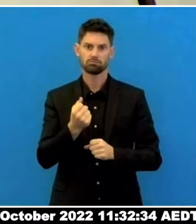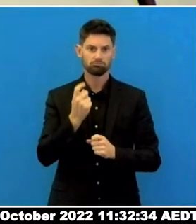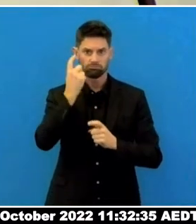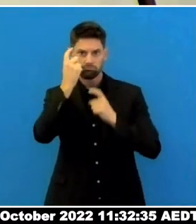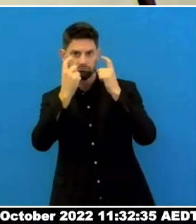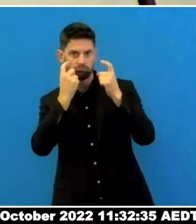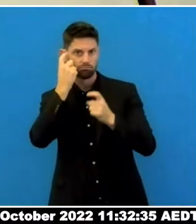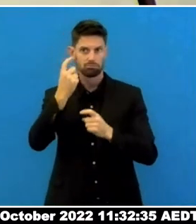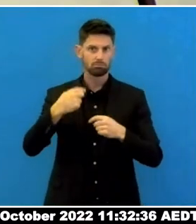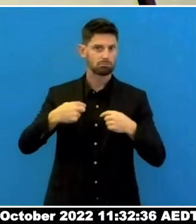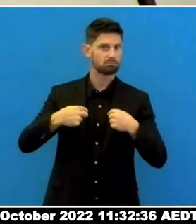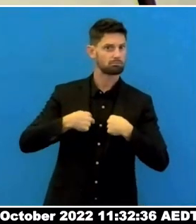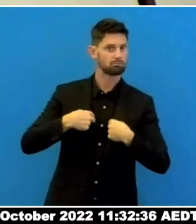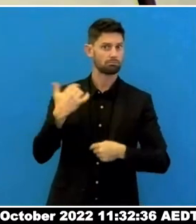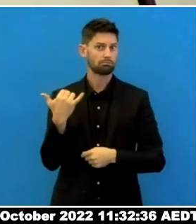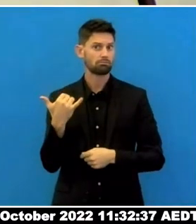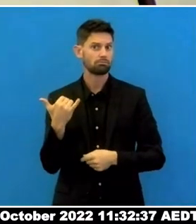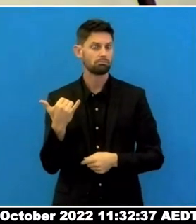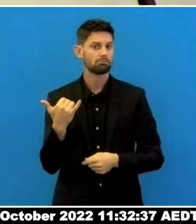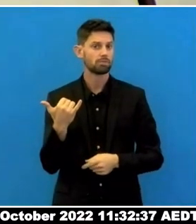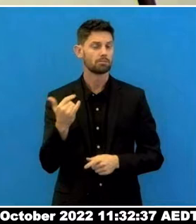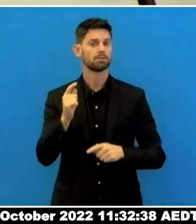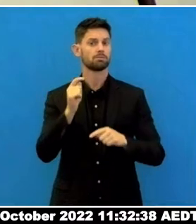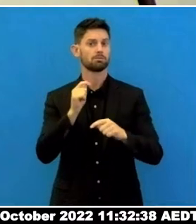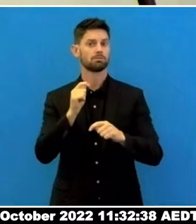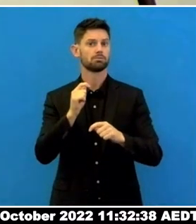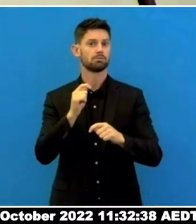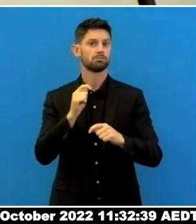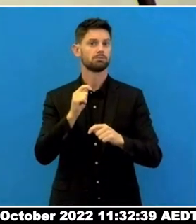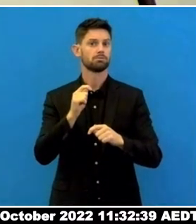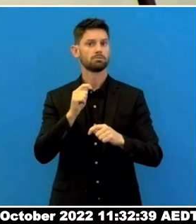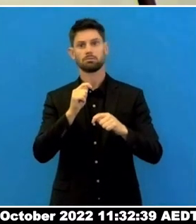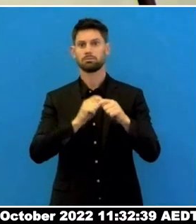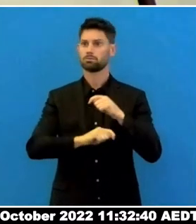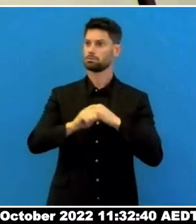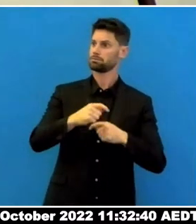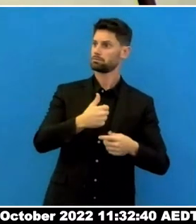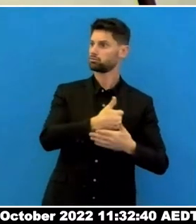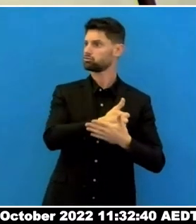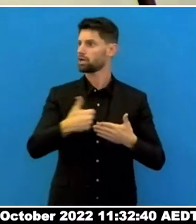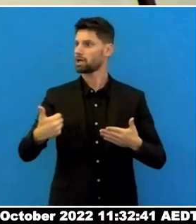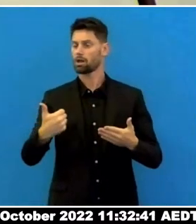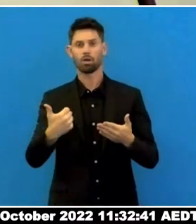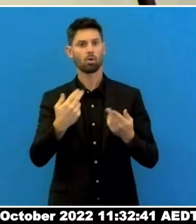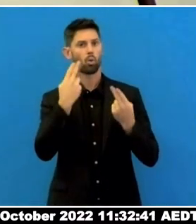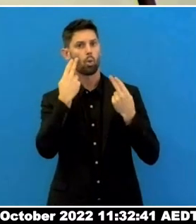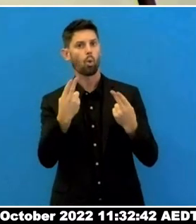so that I can lead a a decent normal human life in Australia in future.